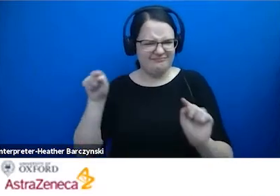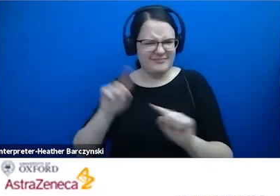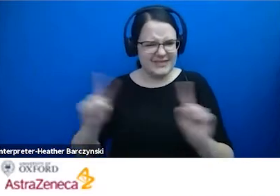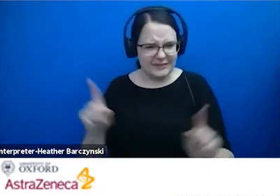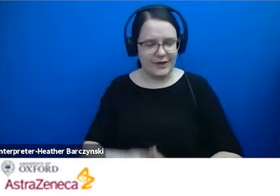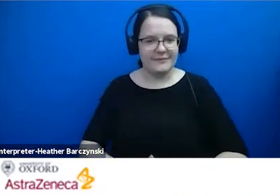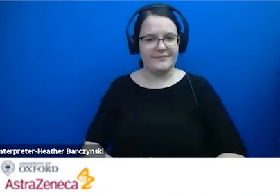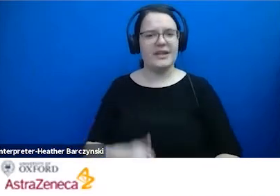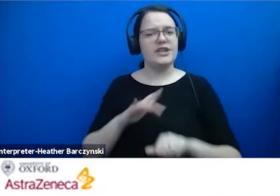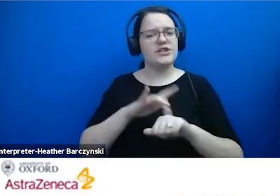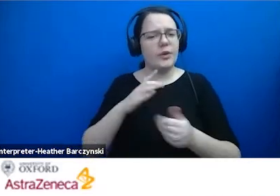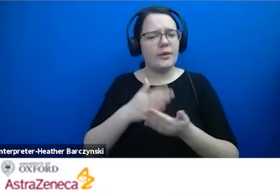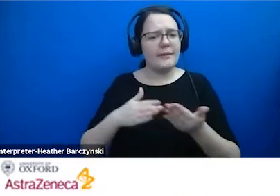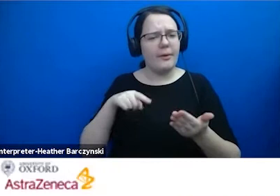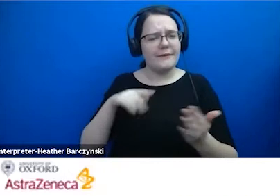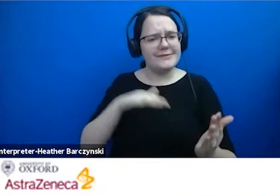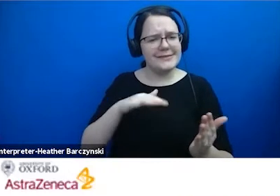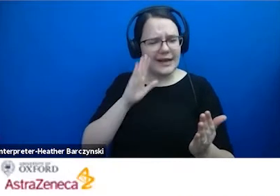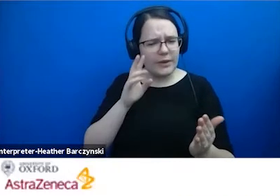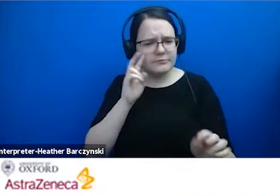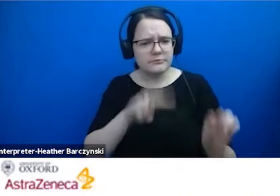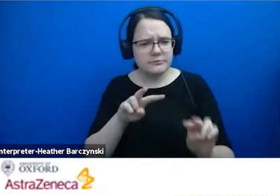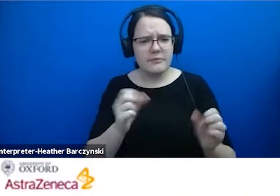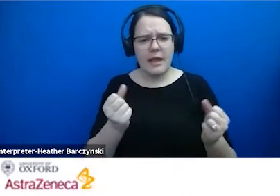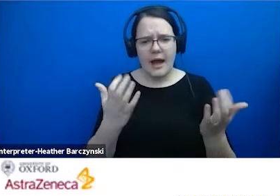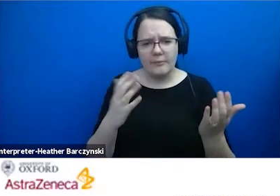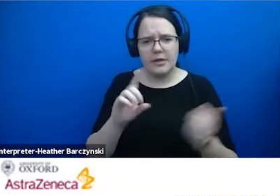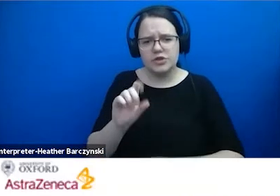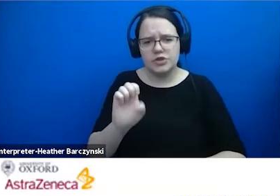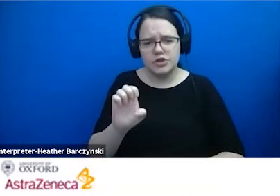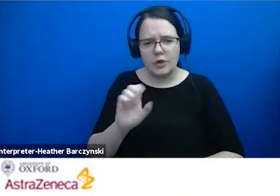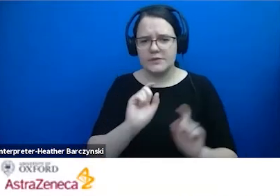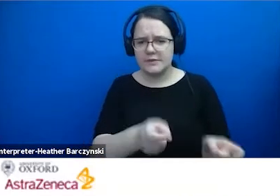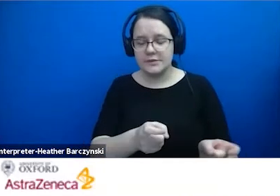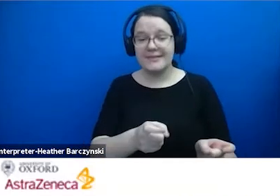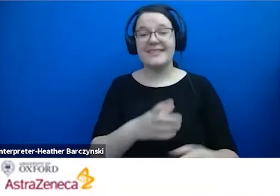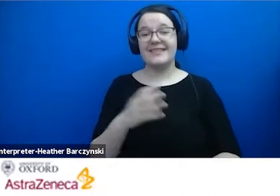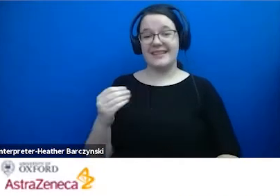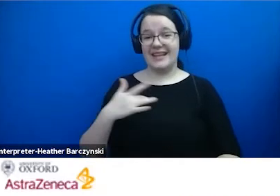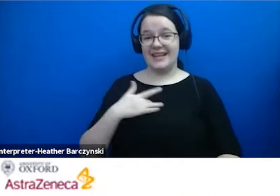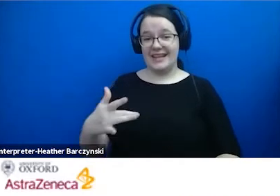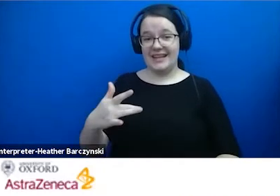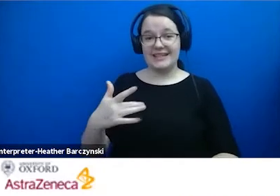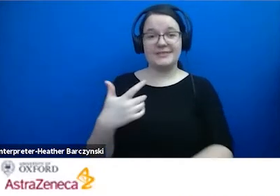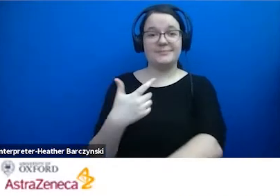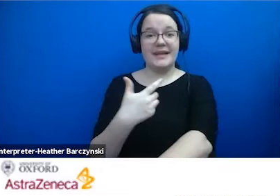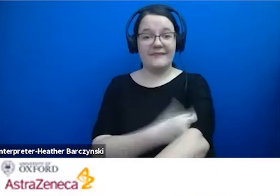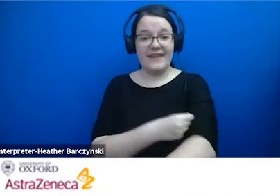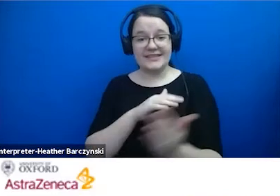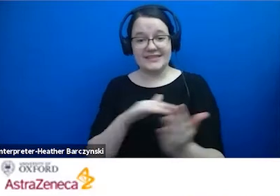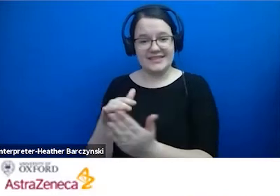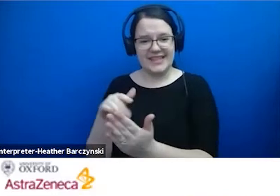finding studies and in addition often vaccine studies are age de-escalation which means that